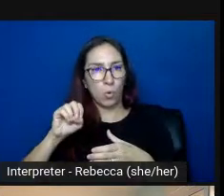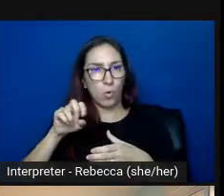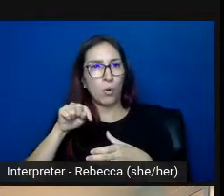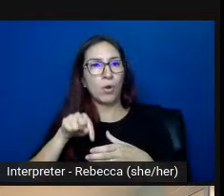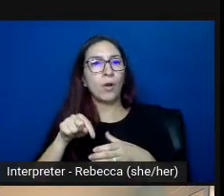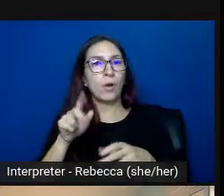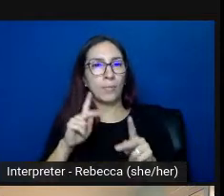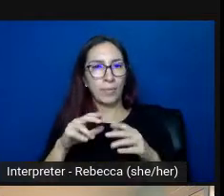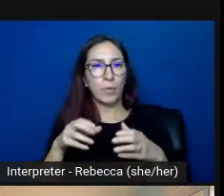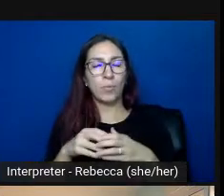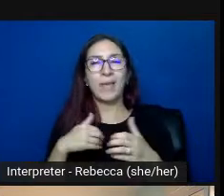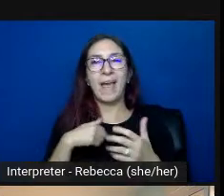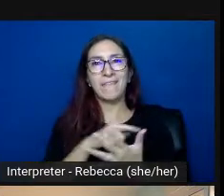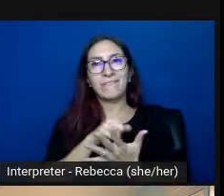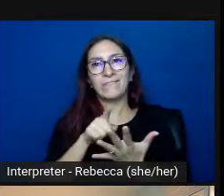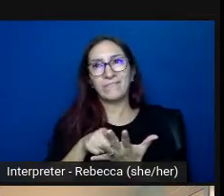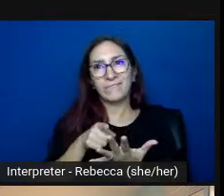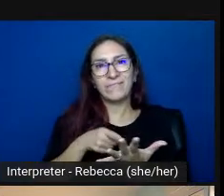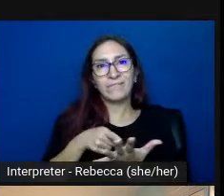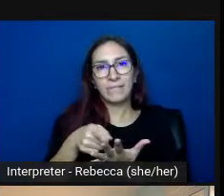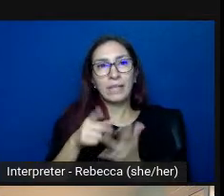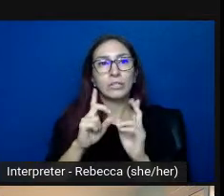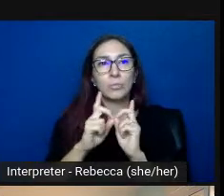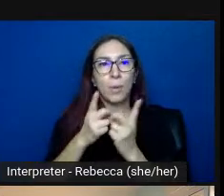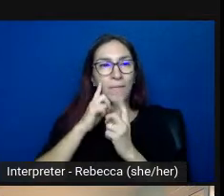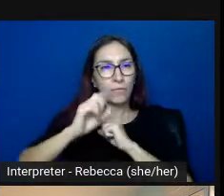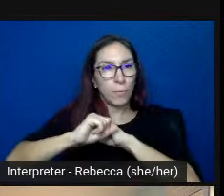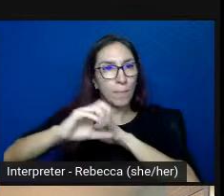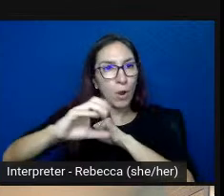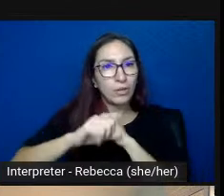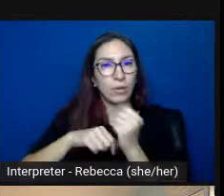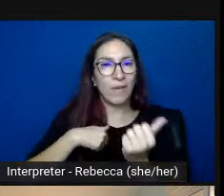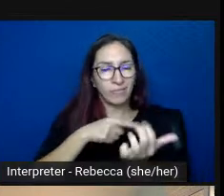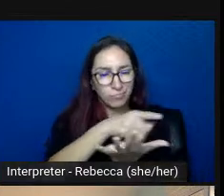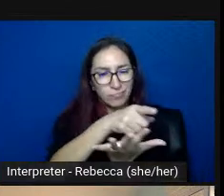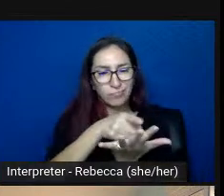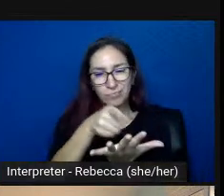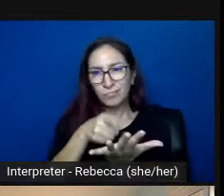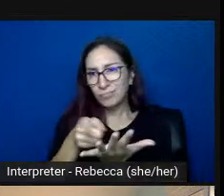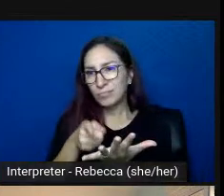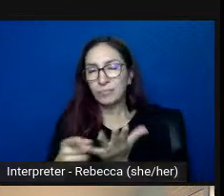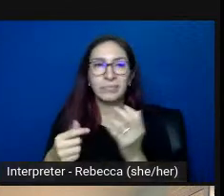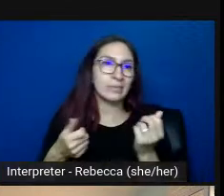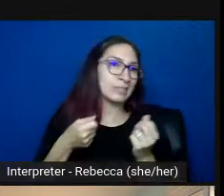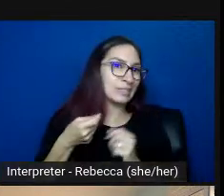departments for events and we have a department for production, that is the code and we have a department for marketing and